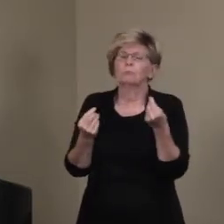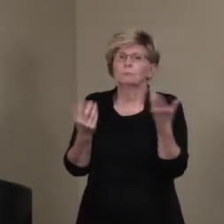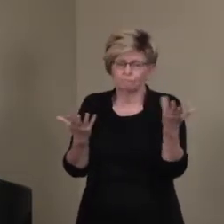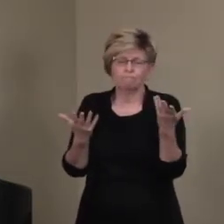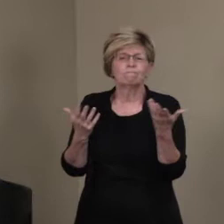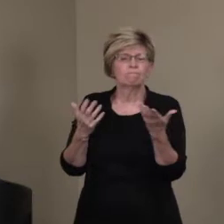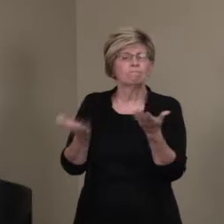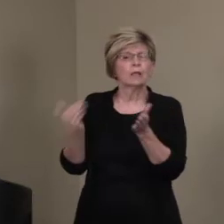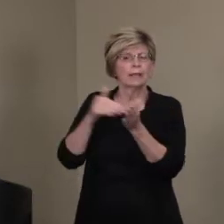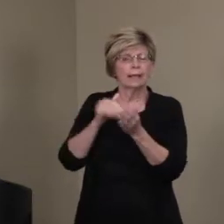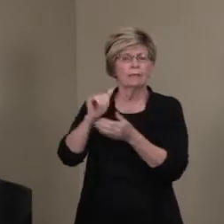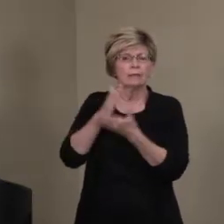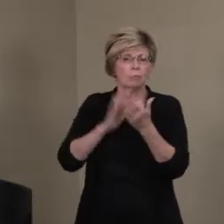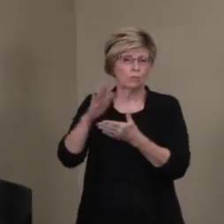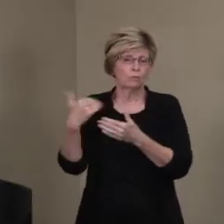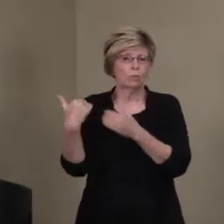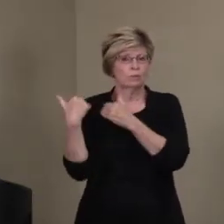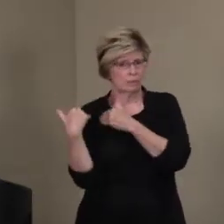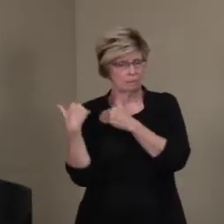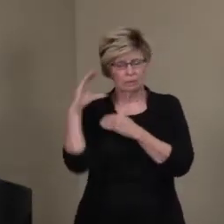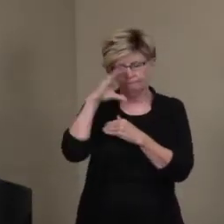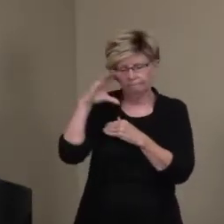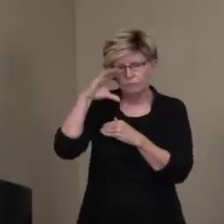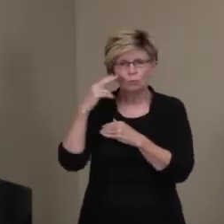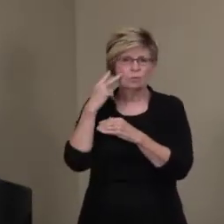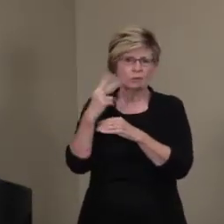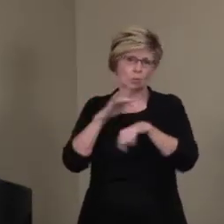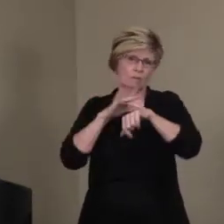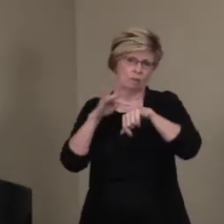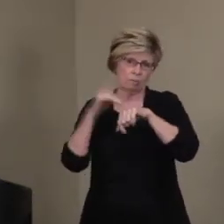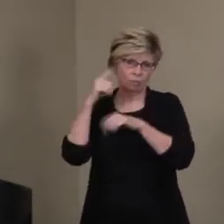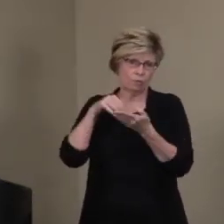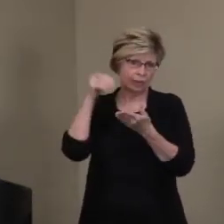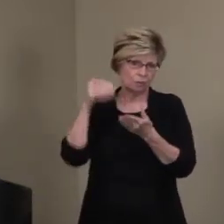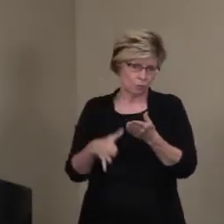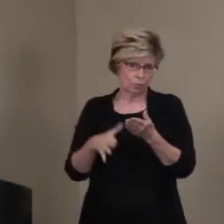near them again that's part of your responsibility in case management to